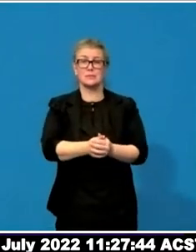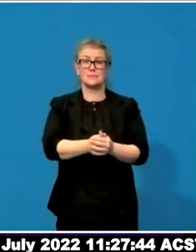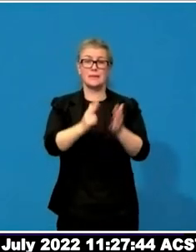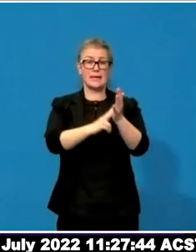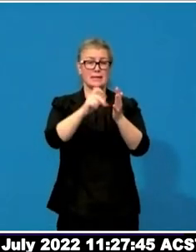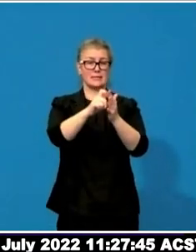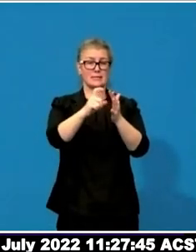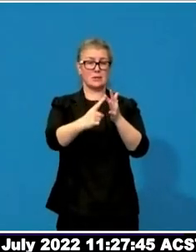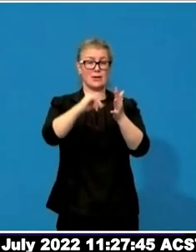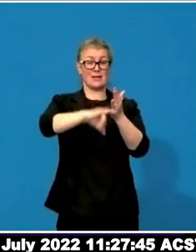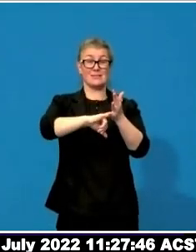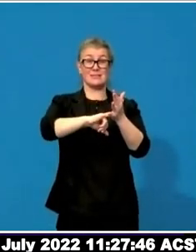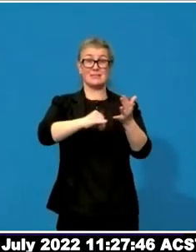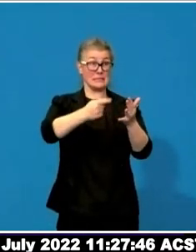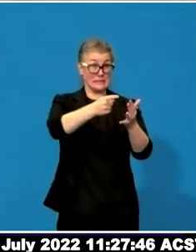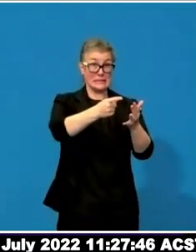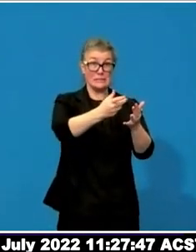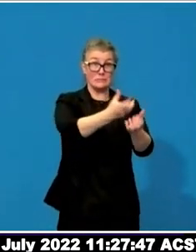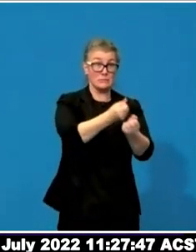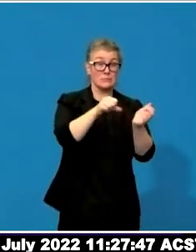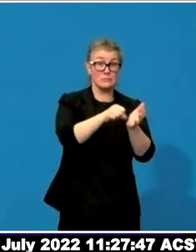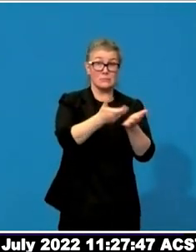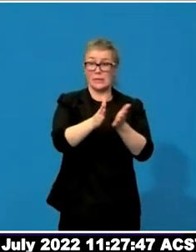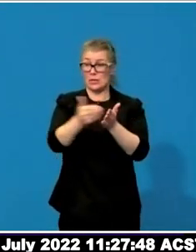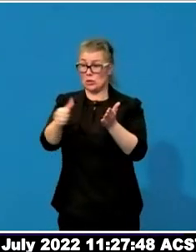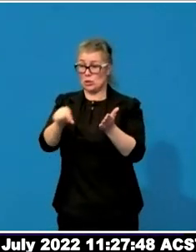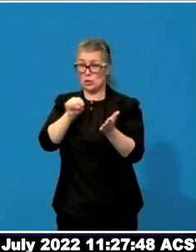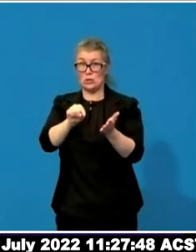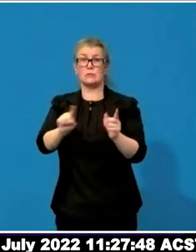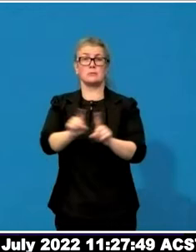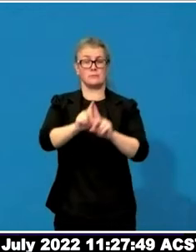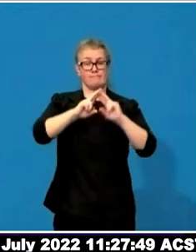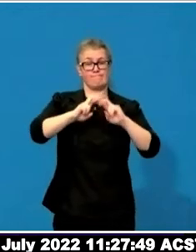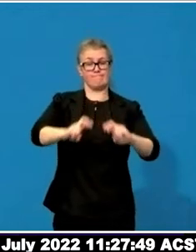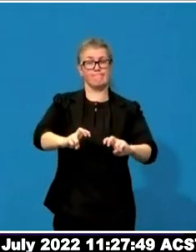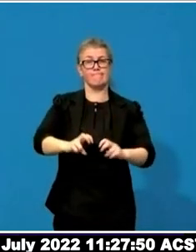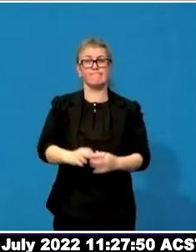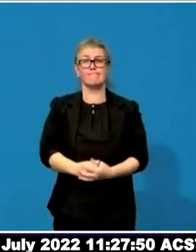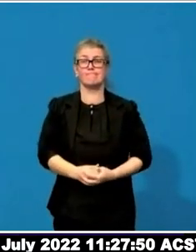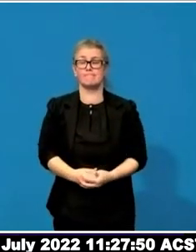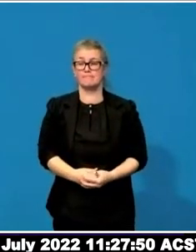And in that, we include the lack of information about the NDIS; secondly, the